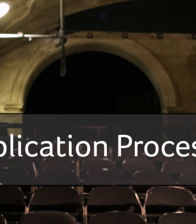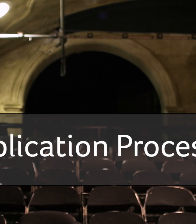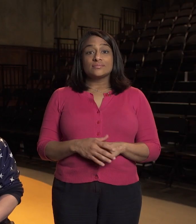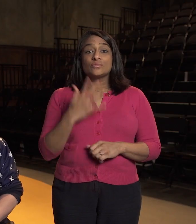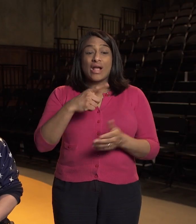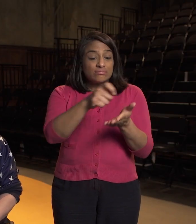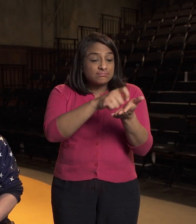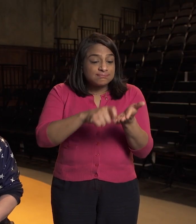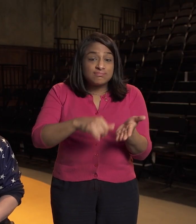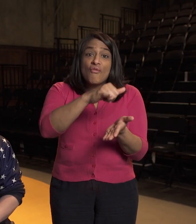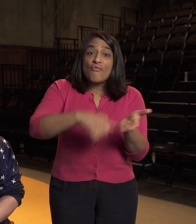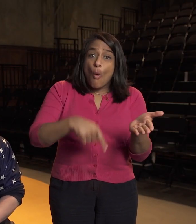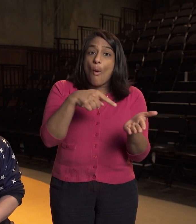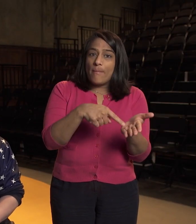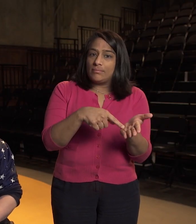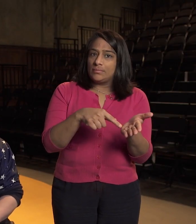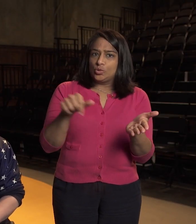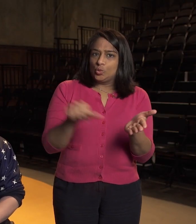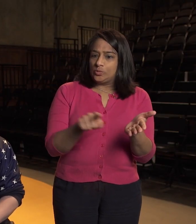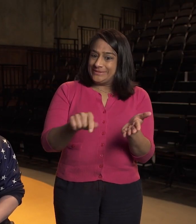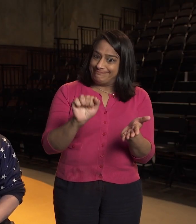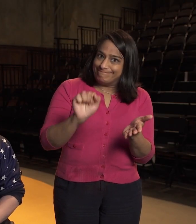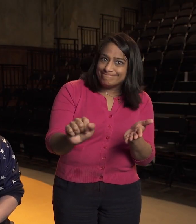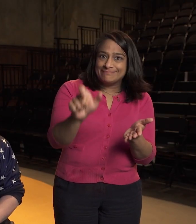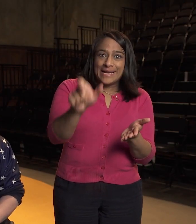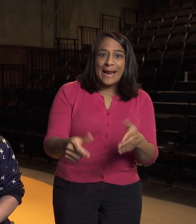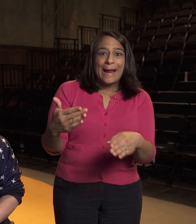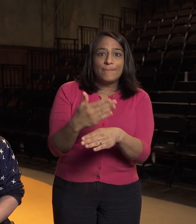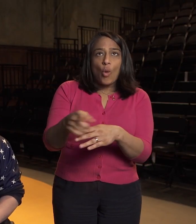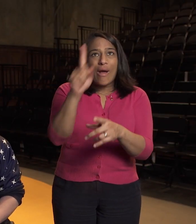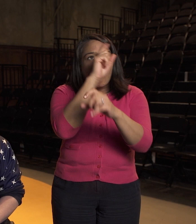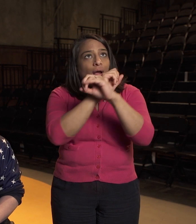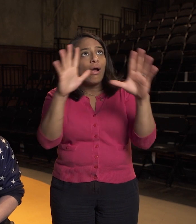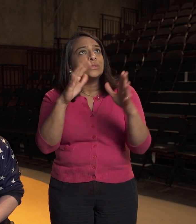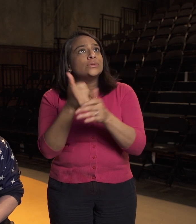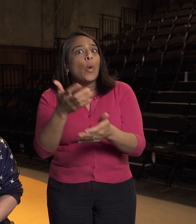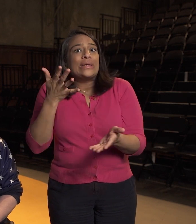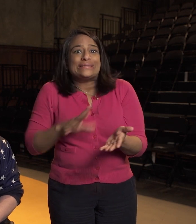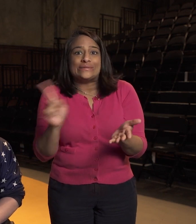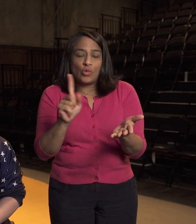The Access to Work form is filled in from the perspective of the employee seeking support. biscuit